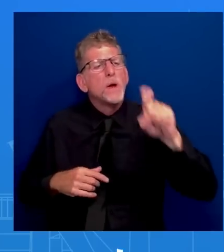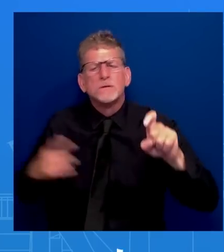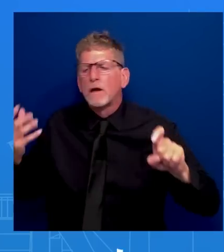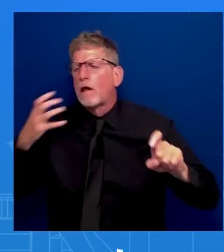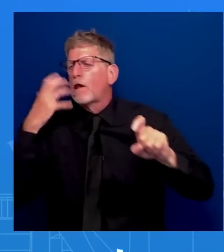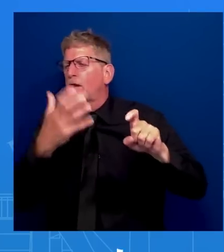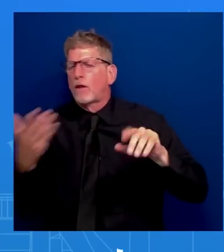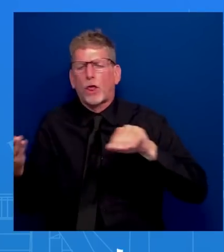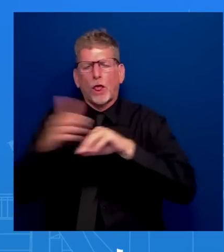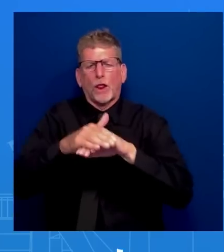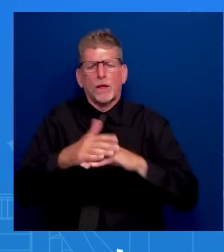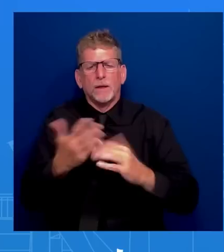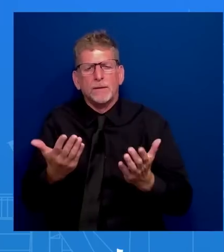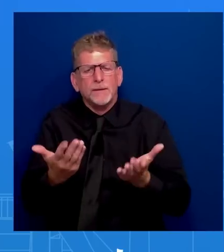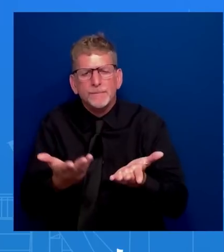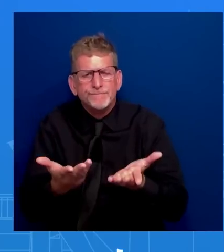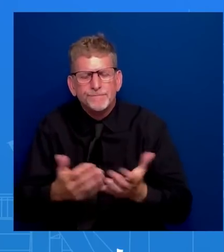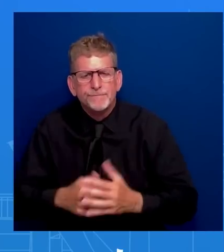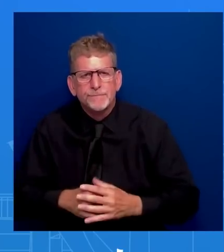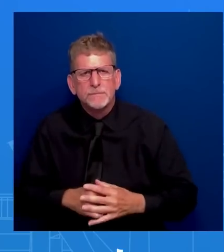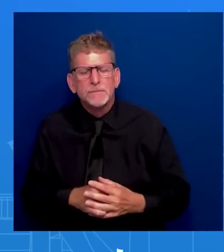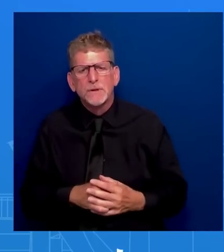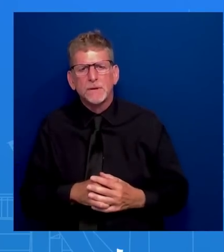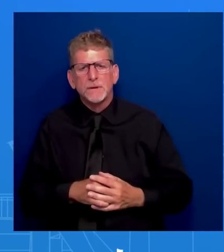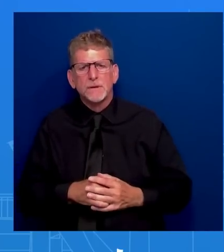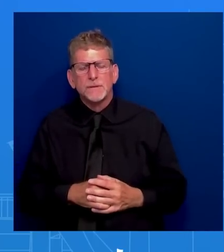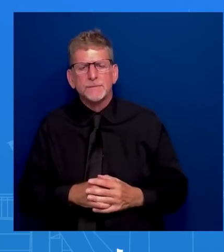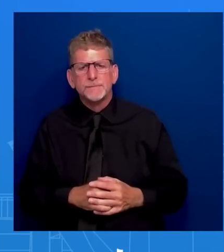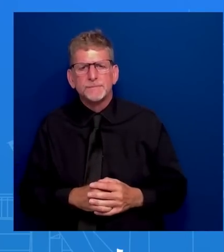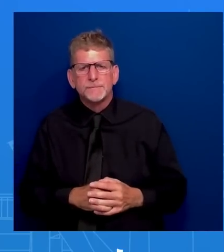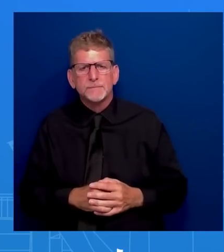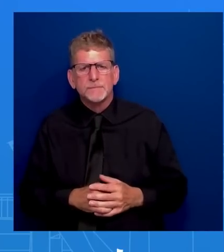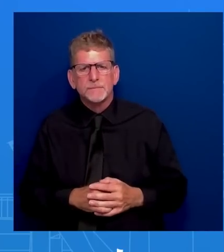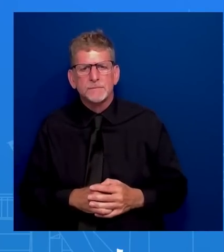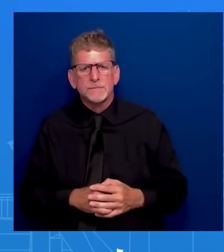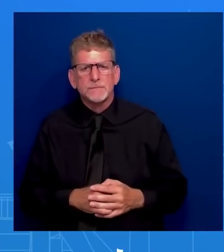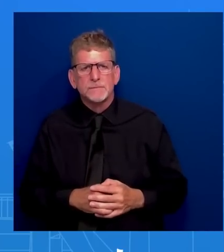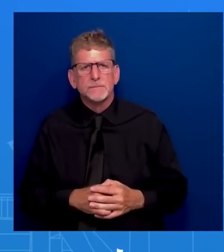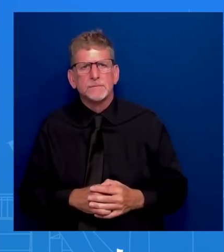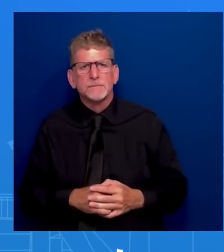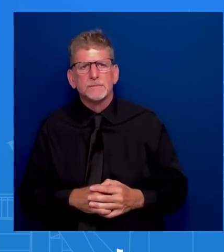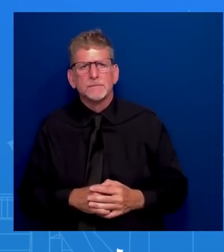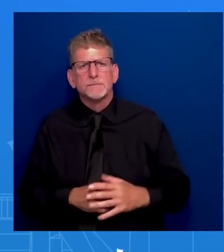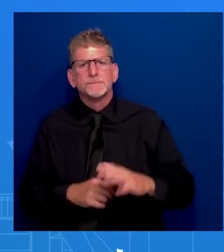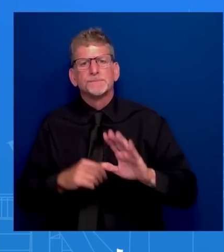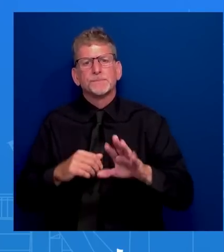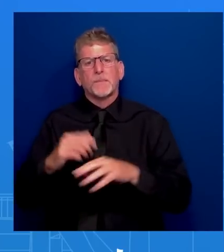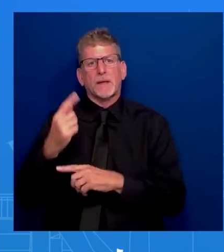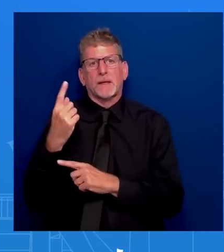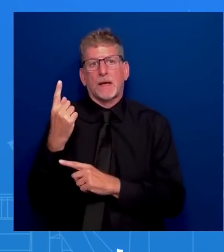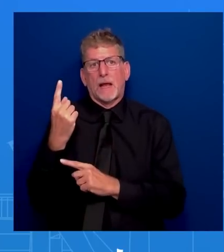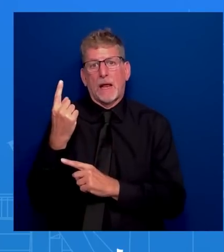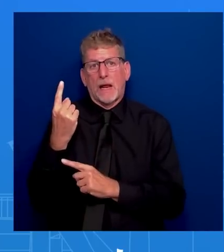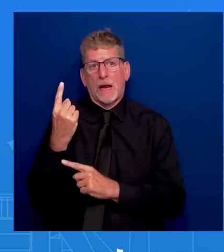that there was going to be a top-to-bottom extensive review on how that withdrawal went. Ms. Jean-Pierre: The "hotwash." The Press: There was some reporting today